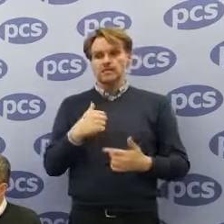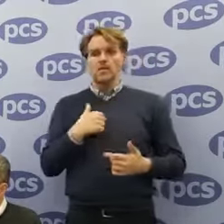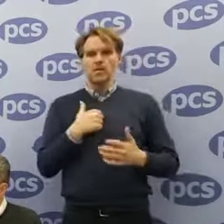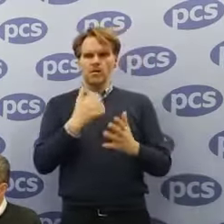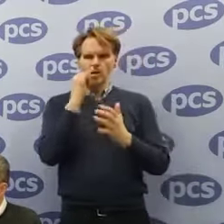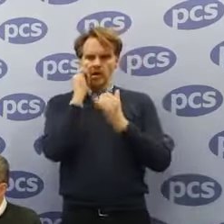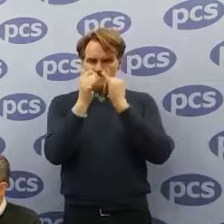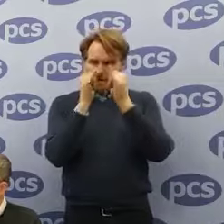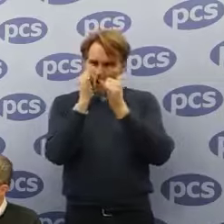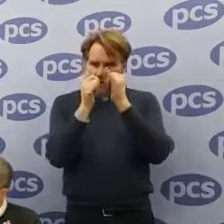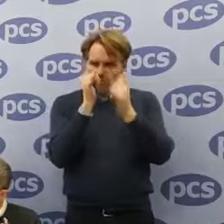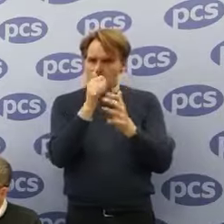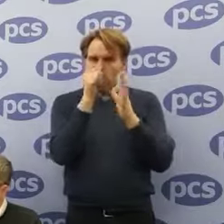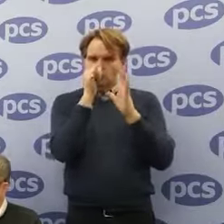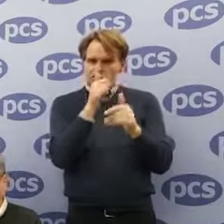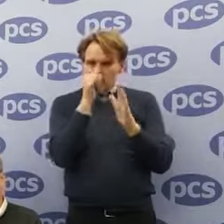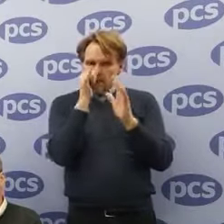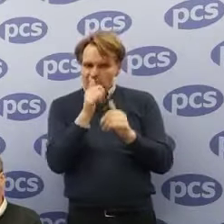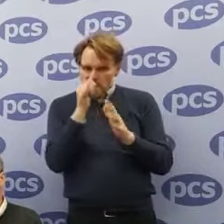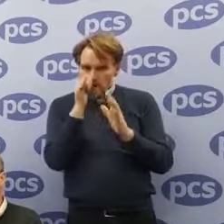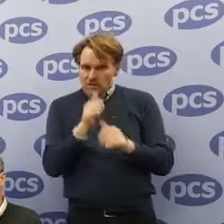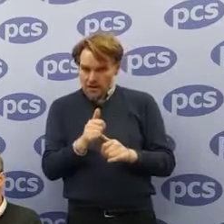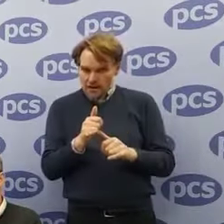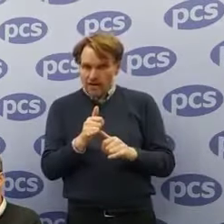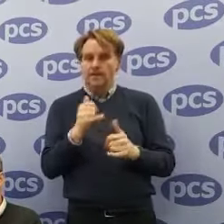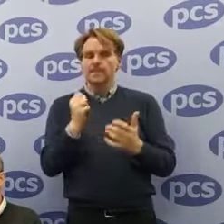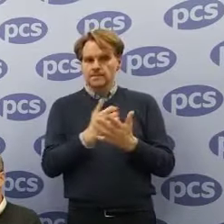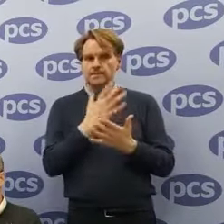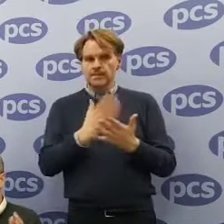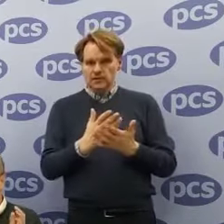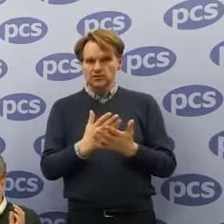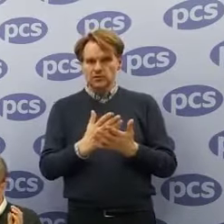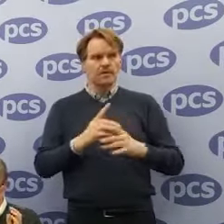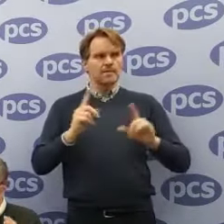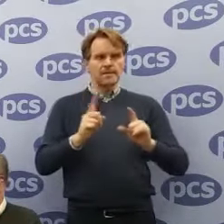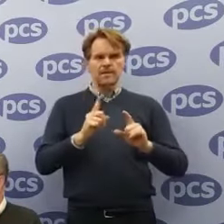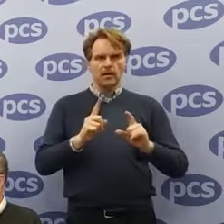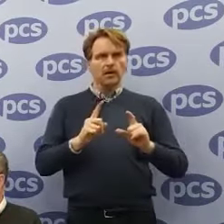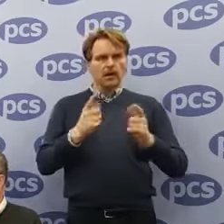campaign in the first week of the ballot to ensure that we get as many people as